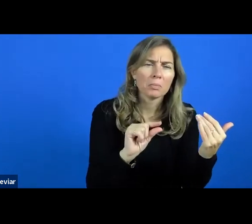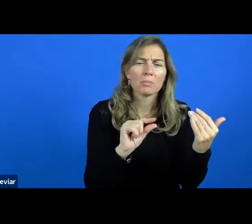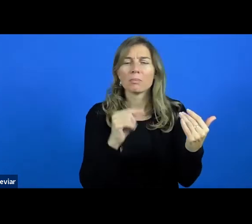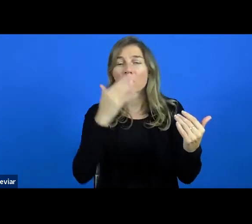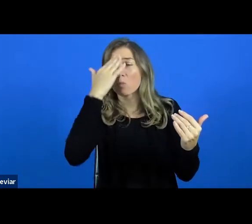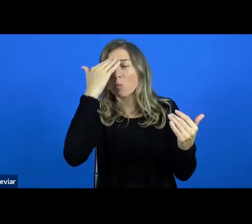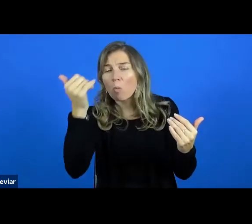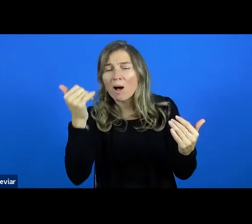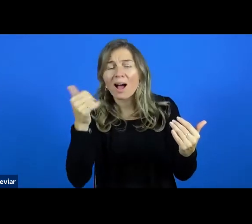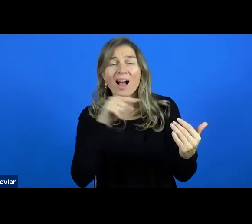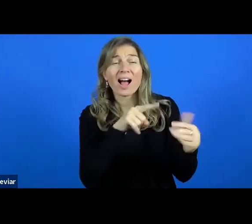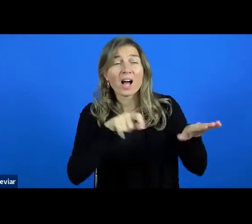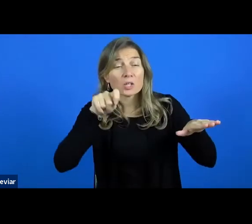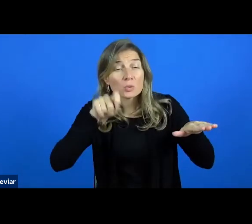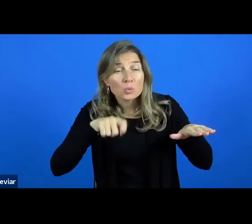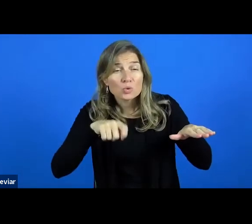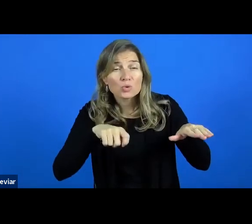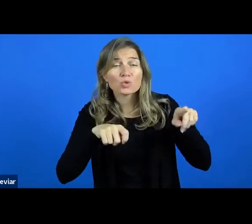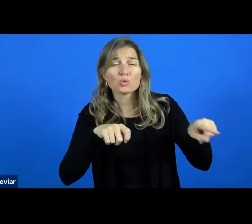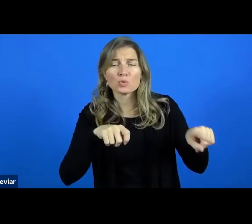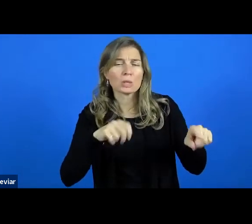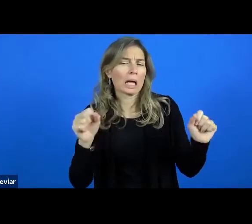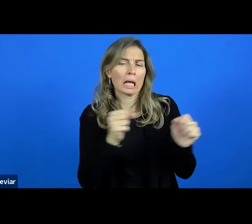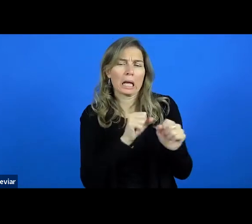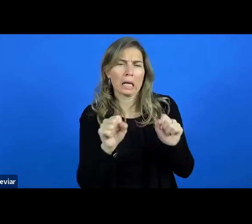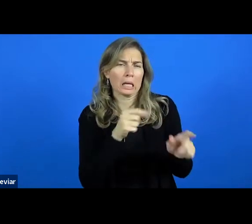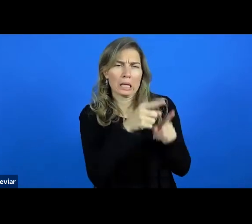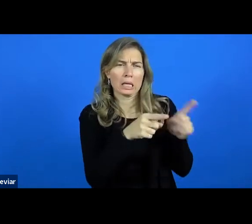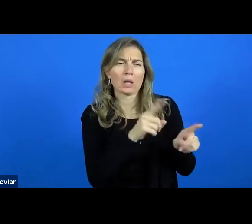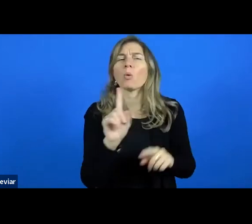which means for European Parliament we can only deal with staff cases,